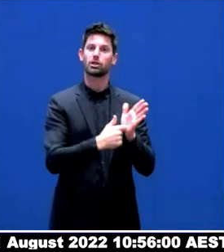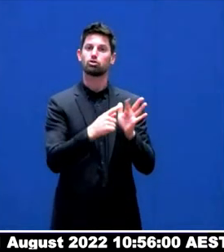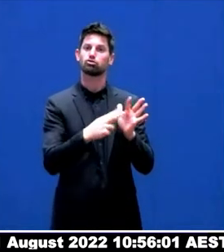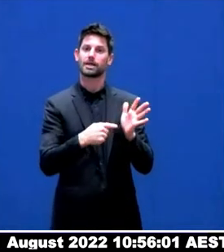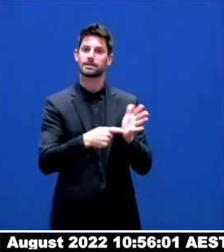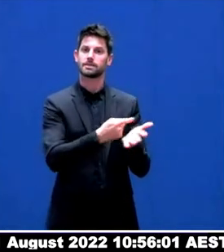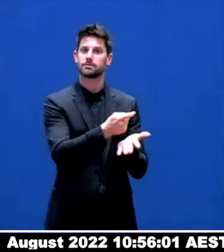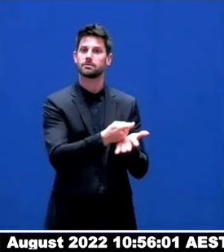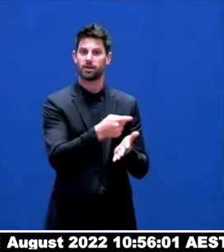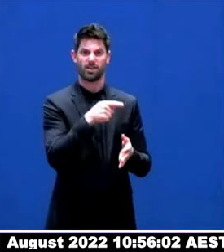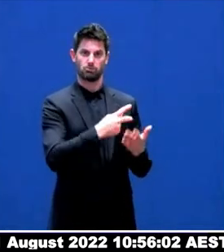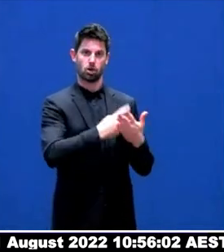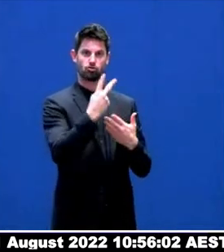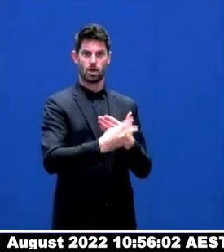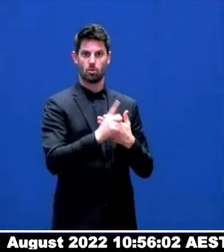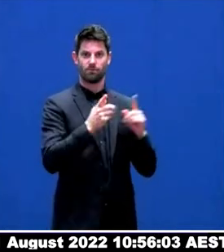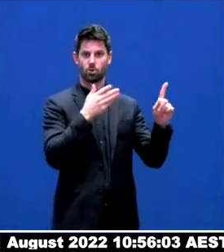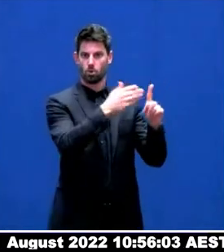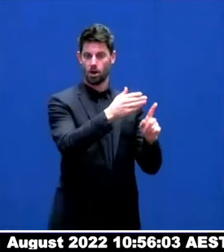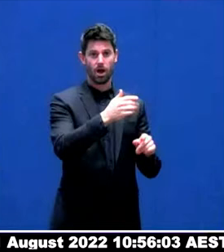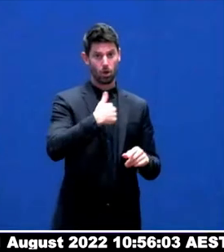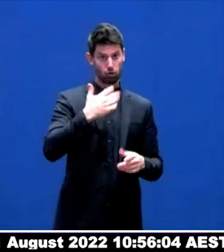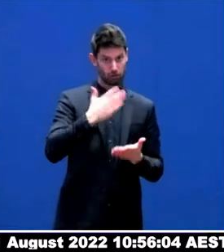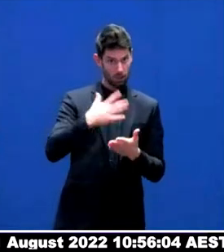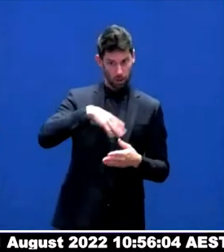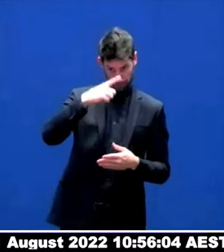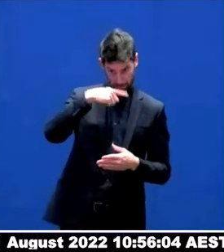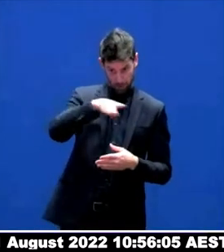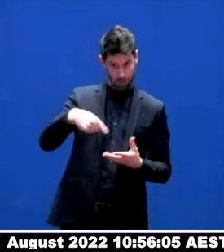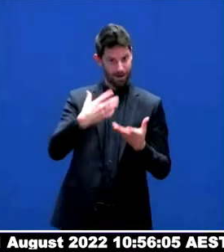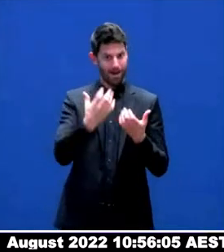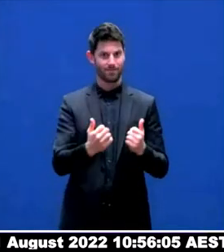range of people to be in secure and affordable housing outcomes.